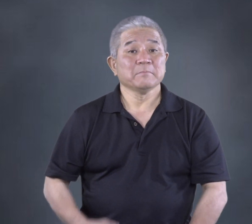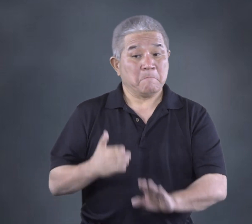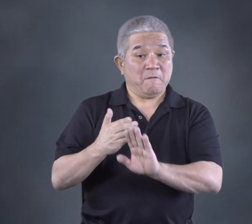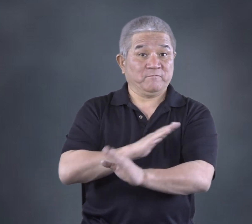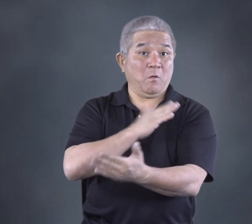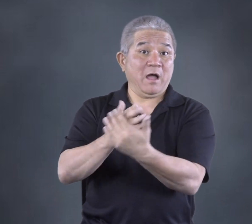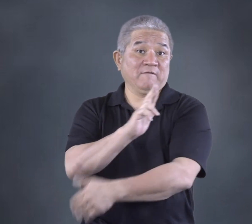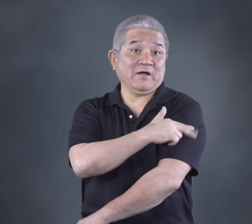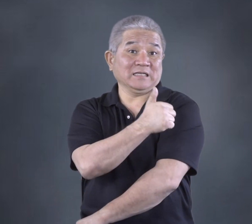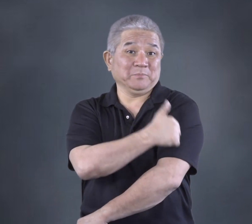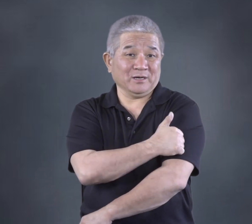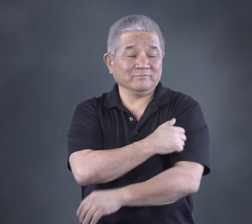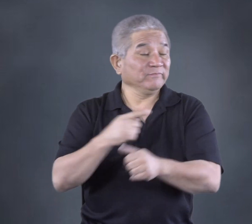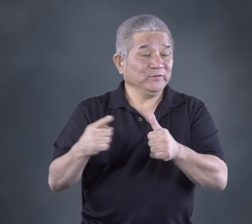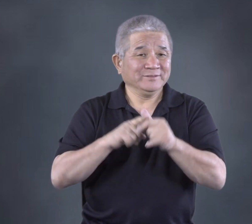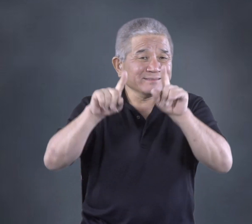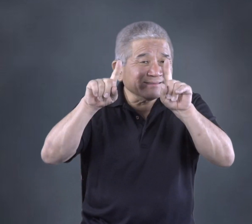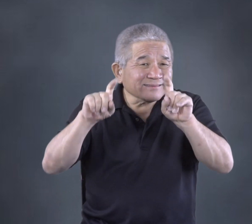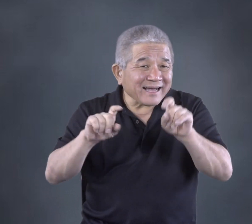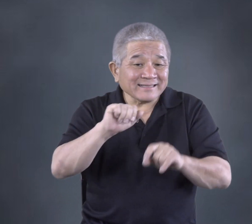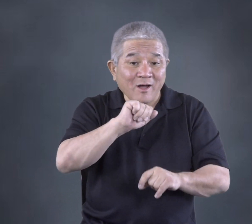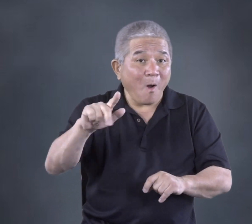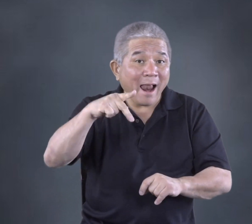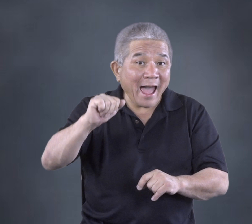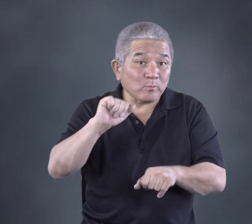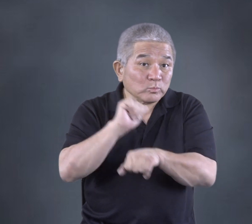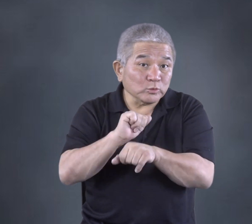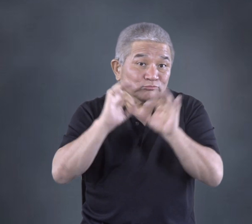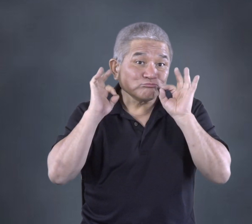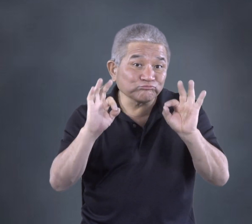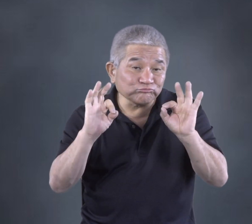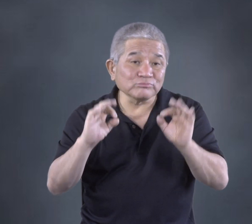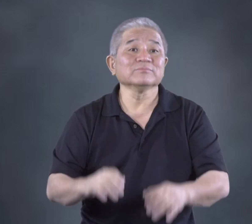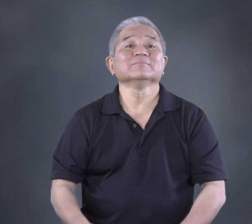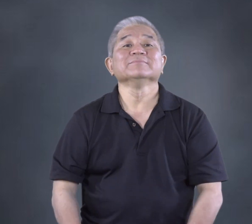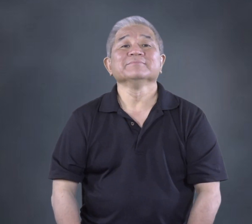Before you go to the hospital, you need to first test the apps to be sure they work well.